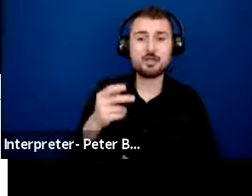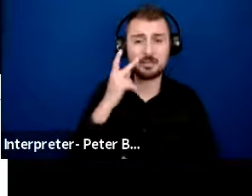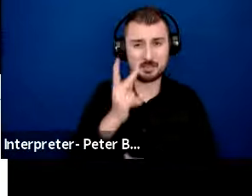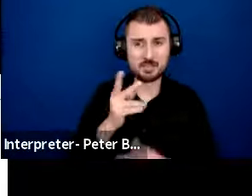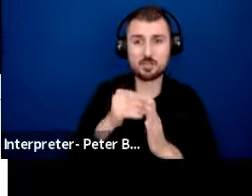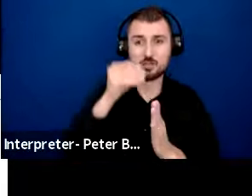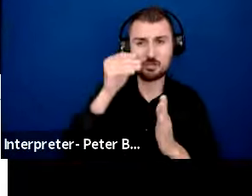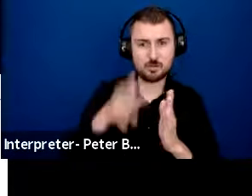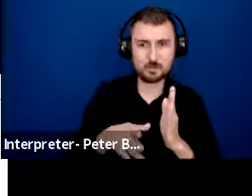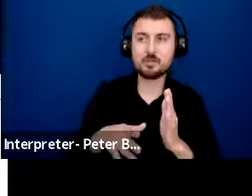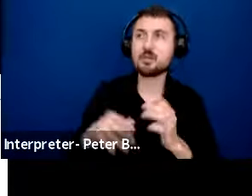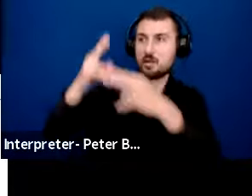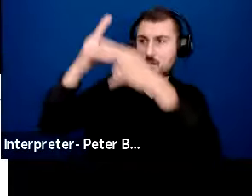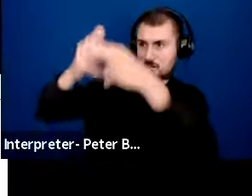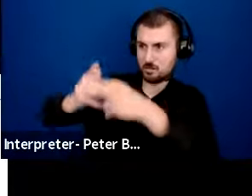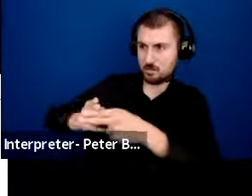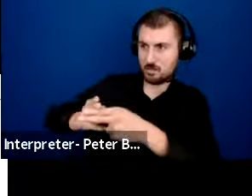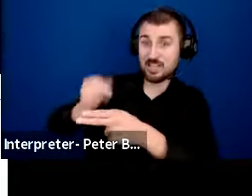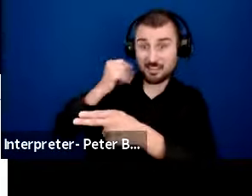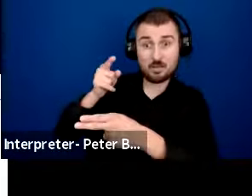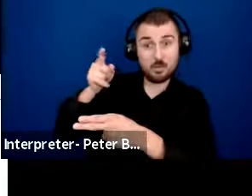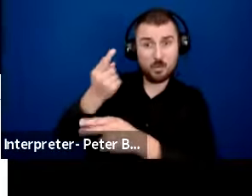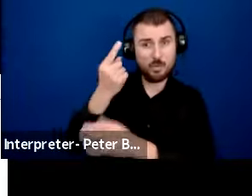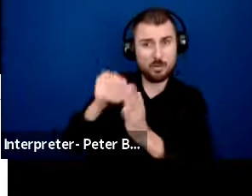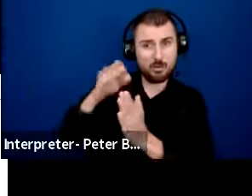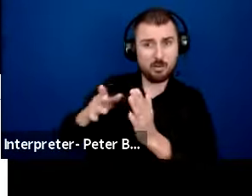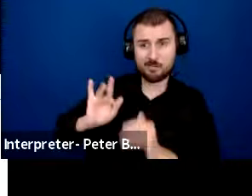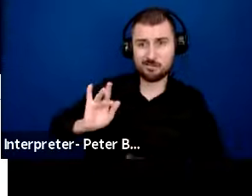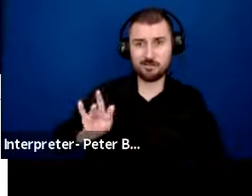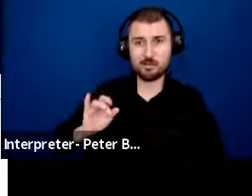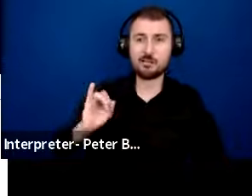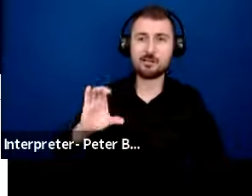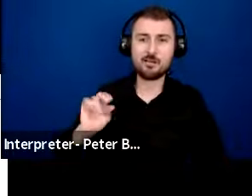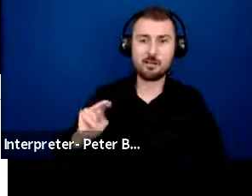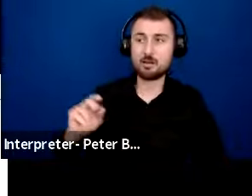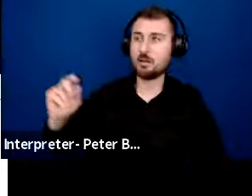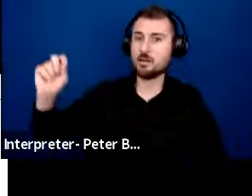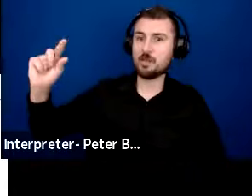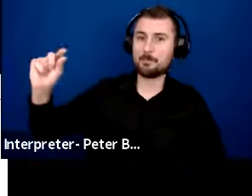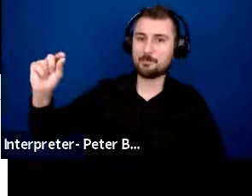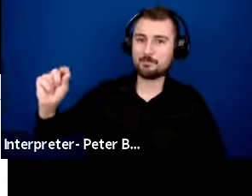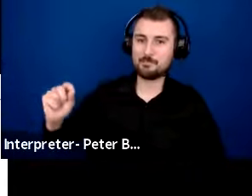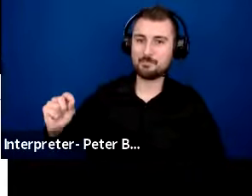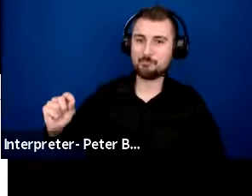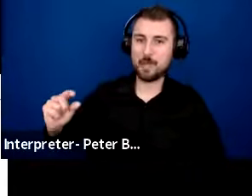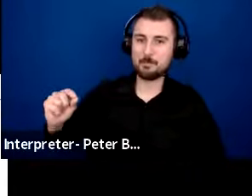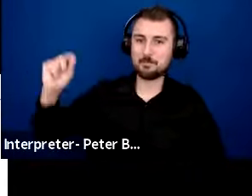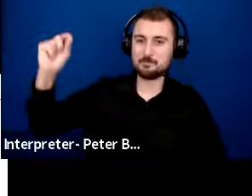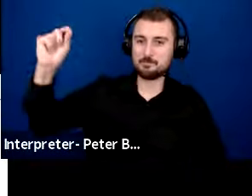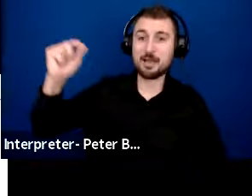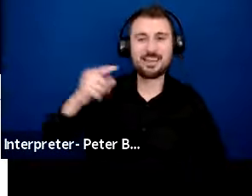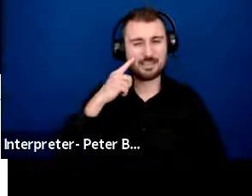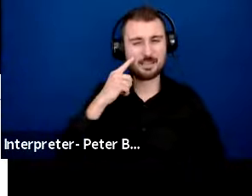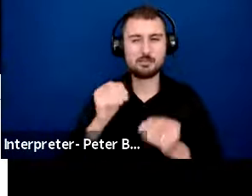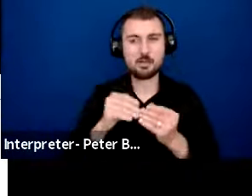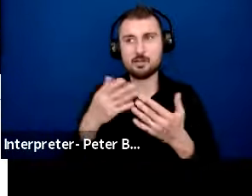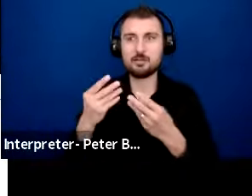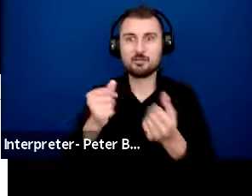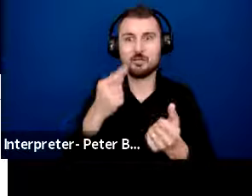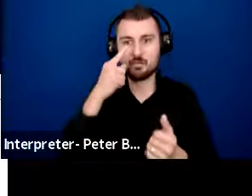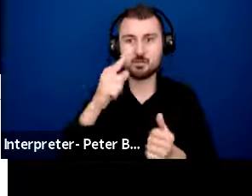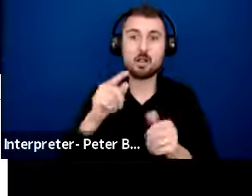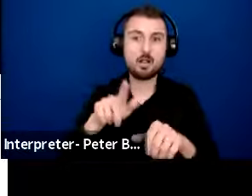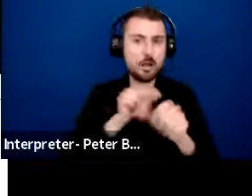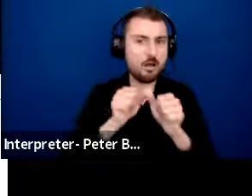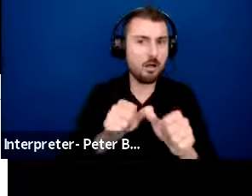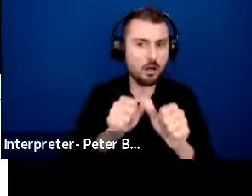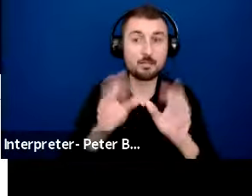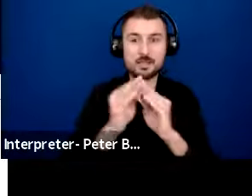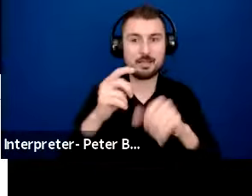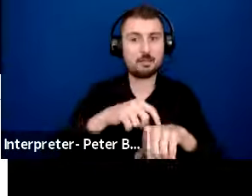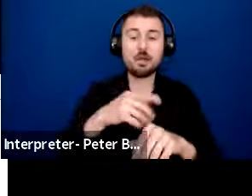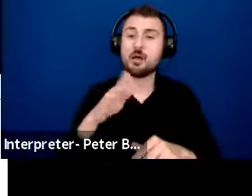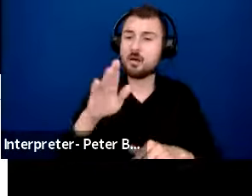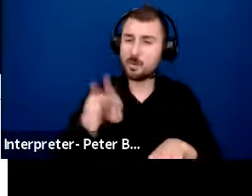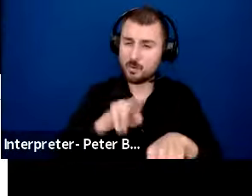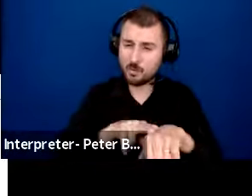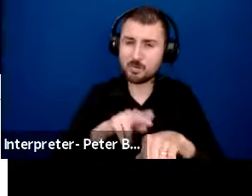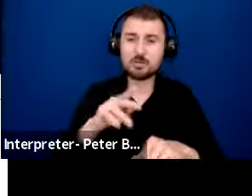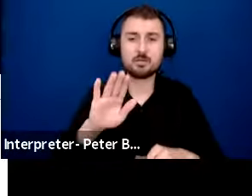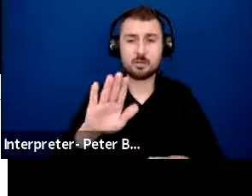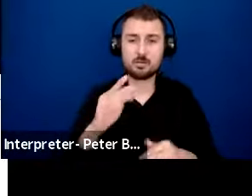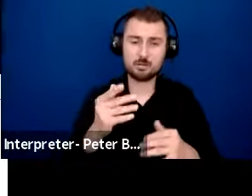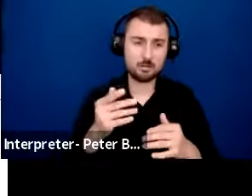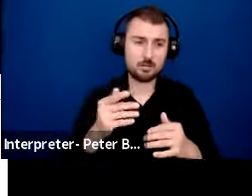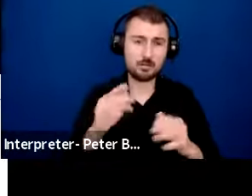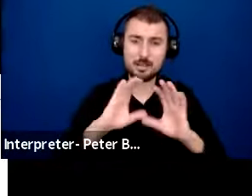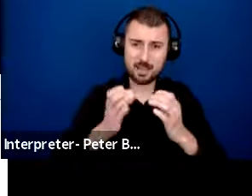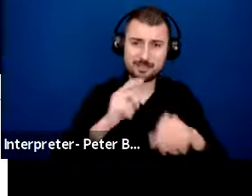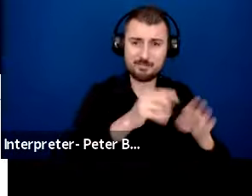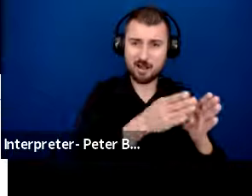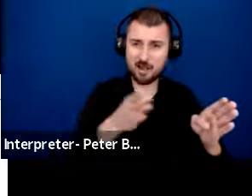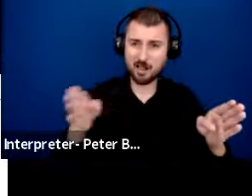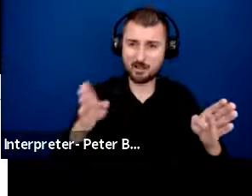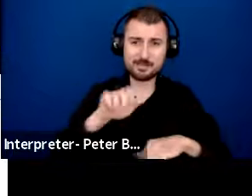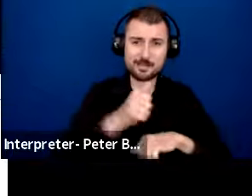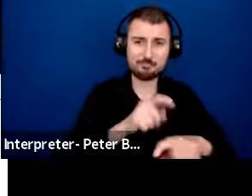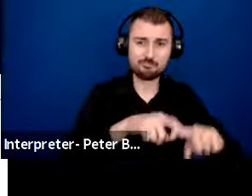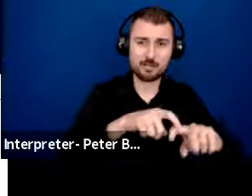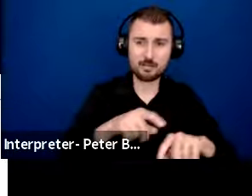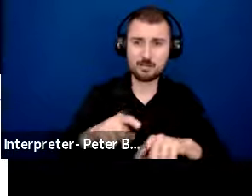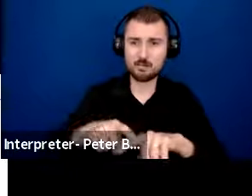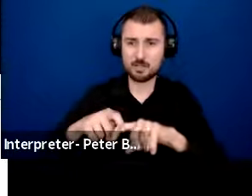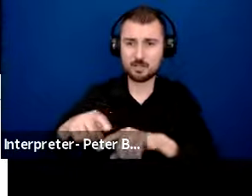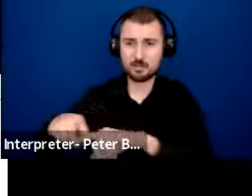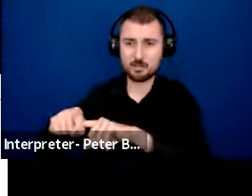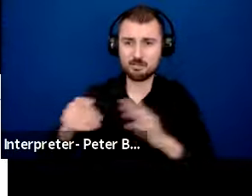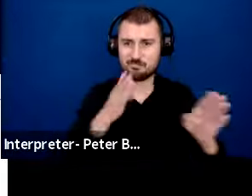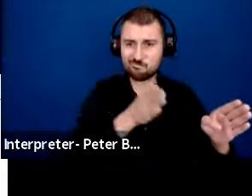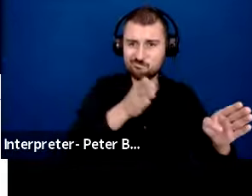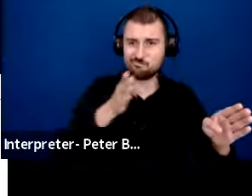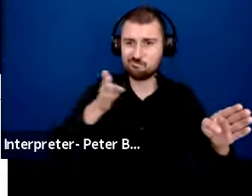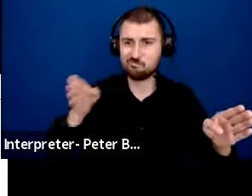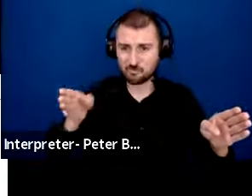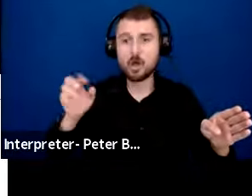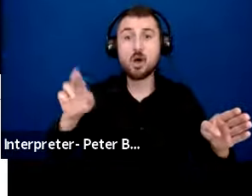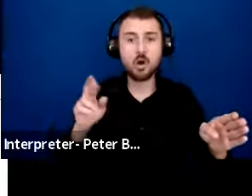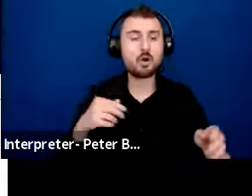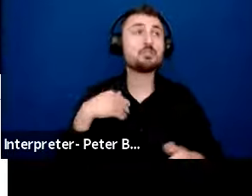So when your in your Zoom session you can have the participant window showing so you can see when a student has selected one of those icons